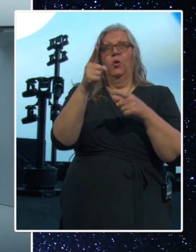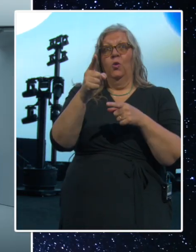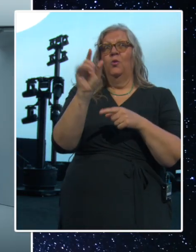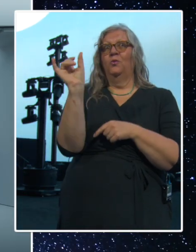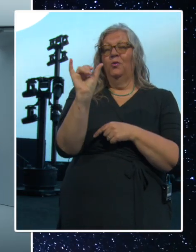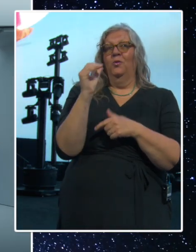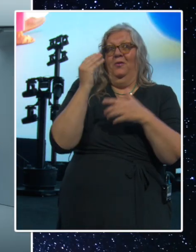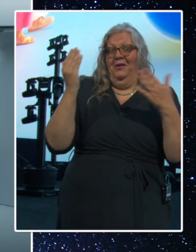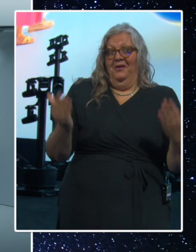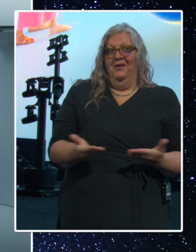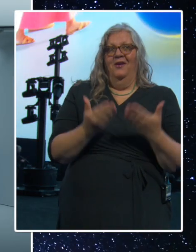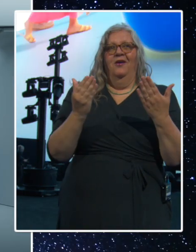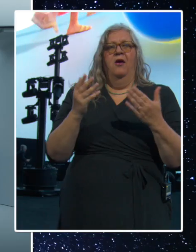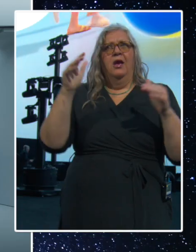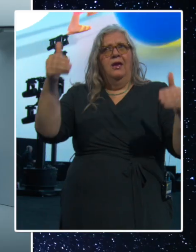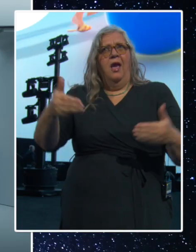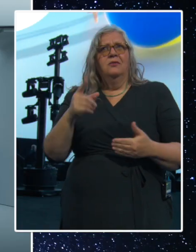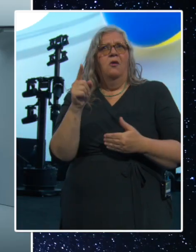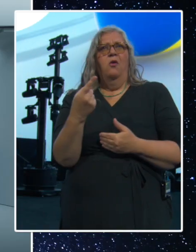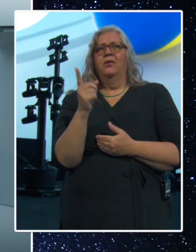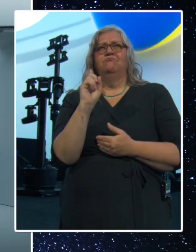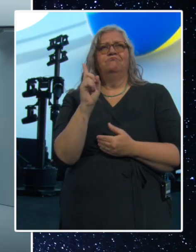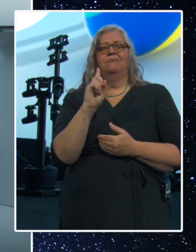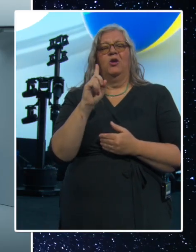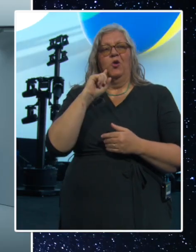You're more than a guest. You're the main character.